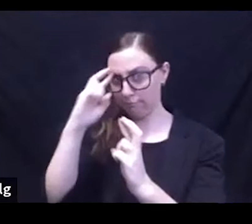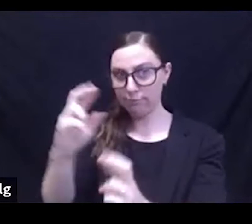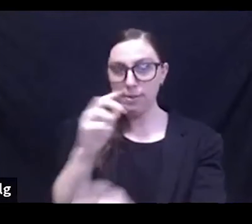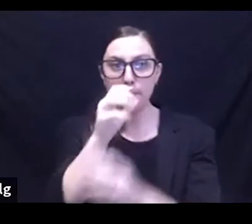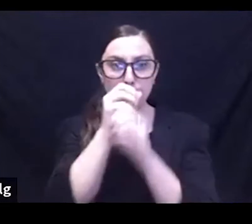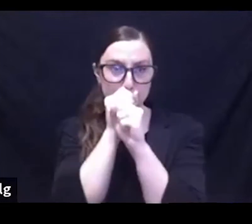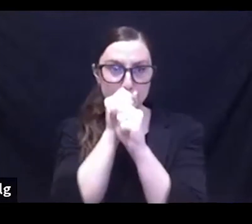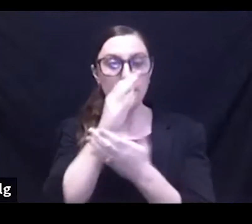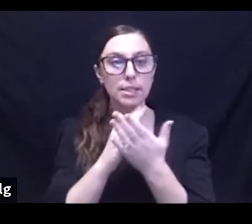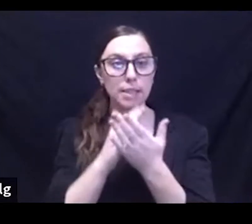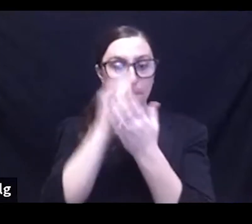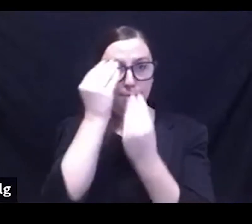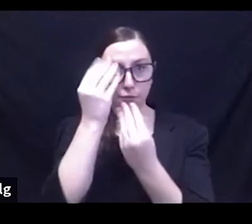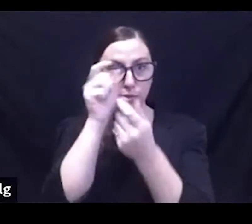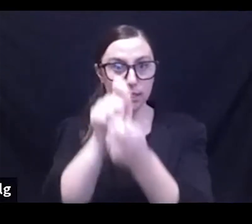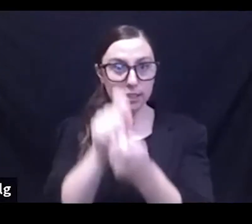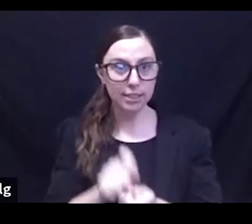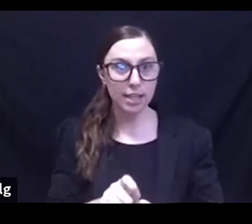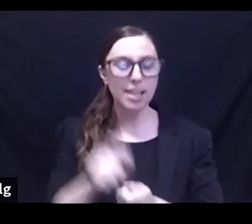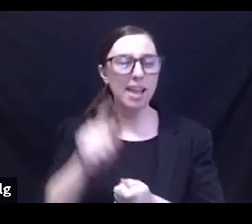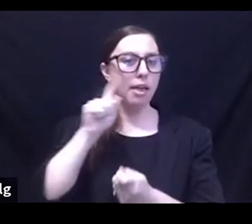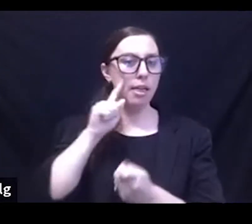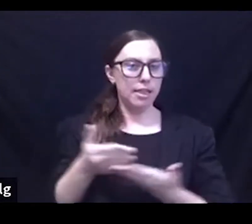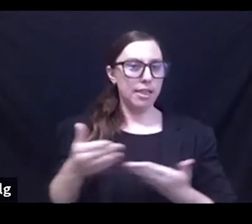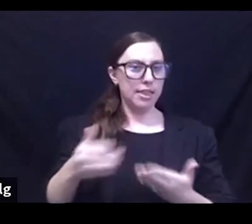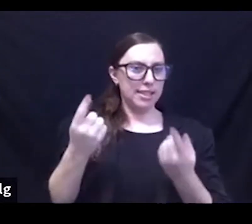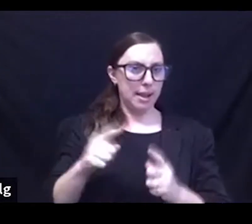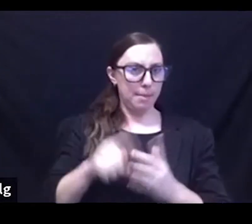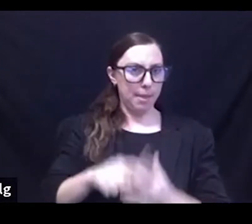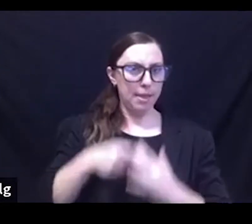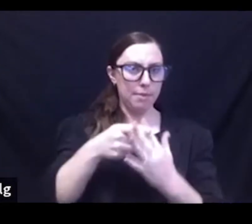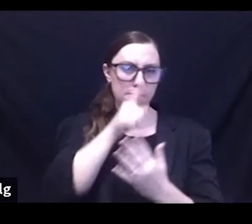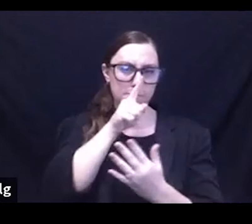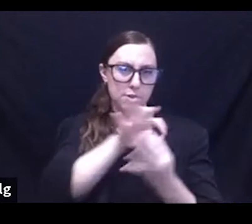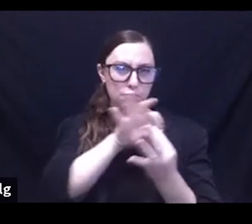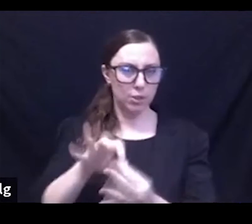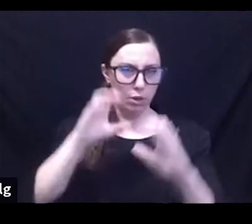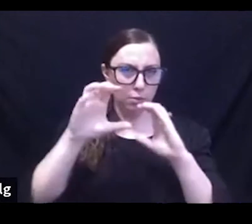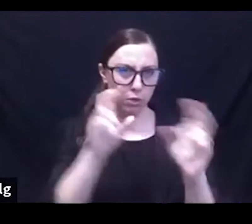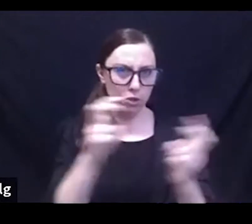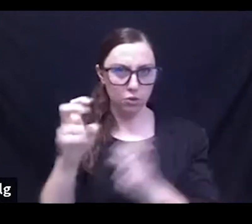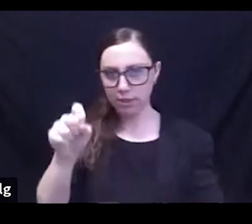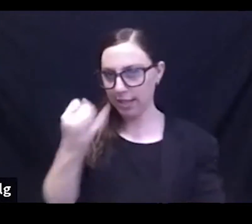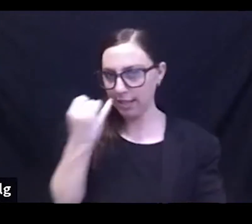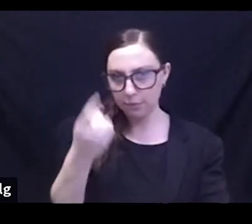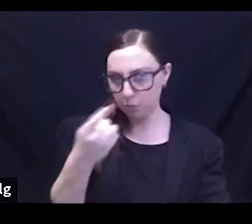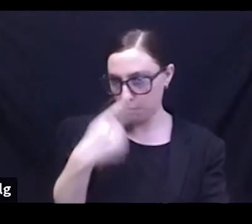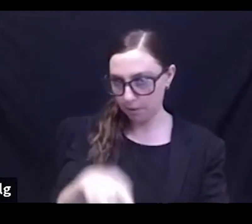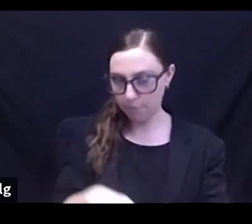telling every detail. The things I think at the beginning are really relevant to communication issues; so yes, if you would.